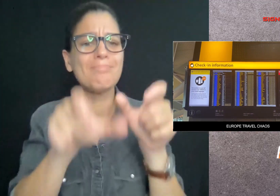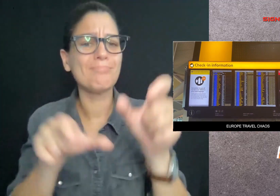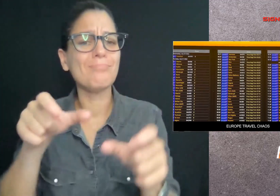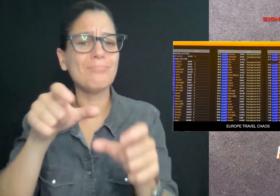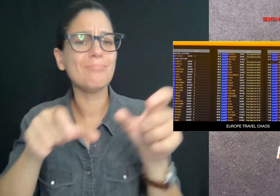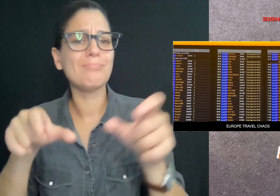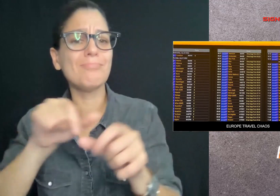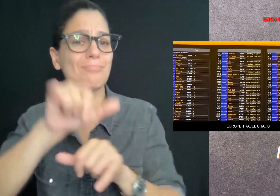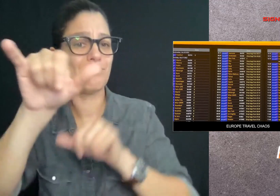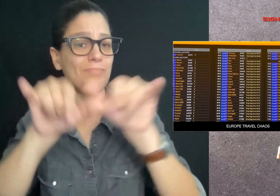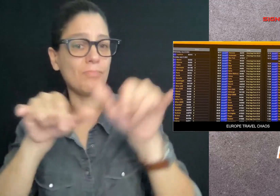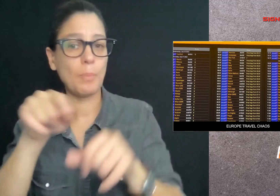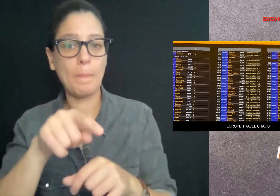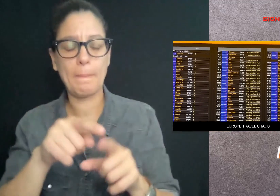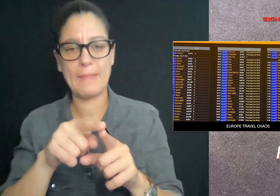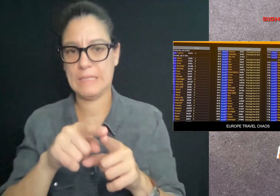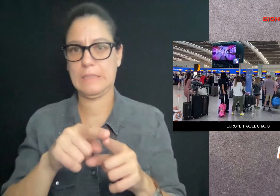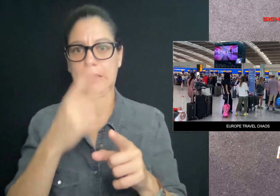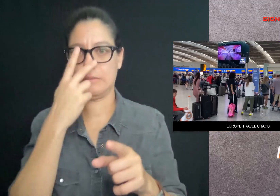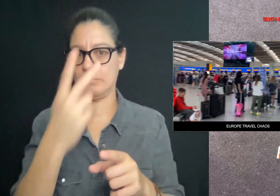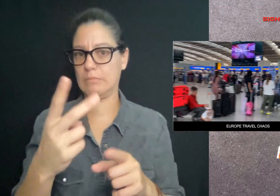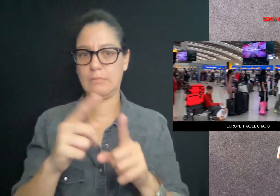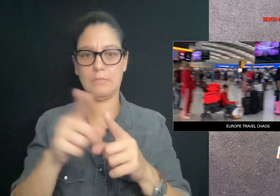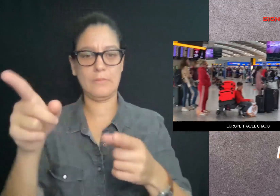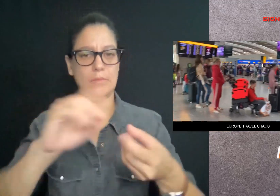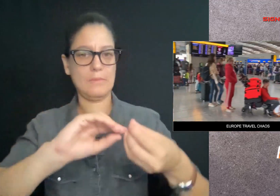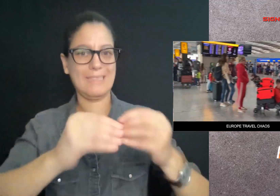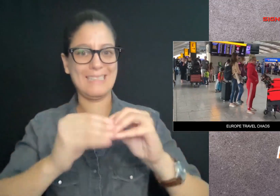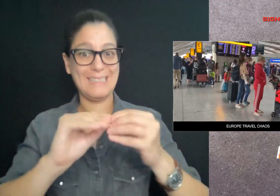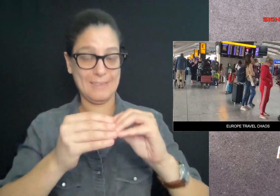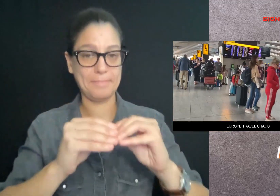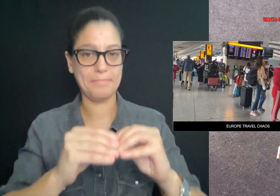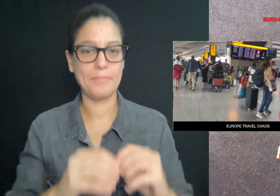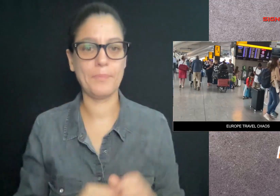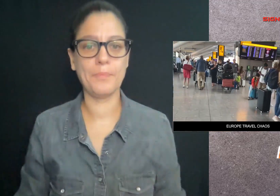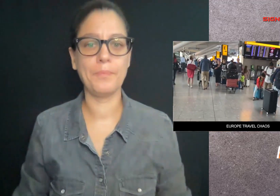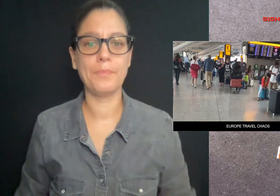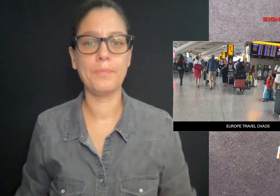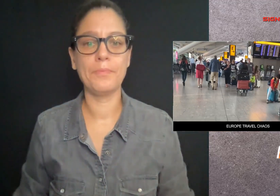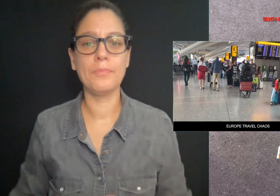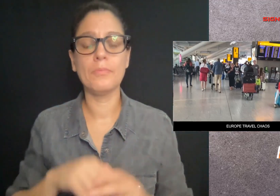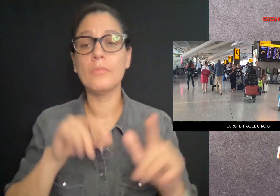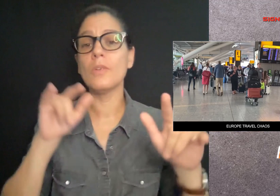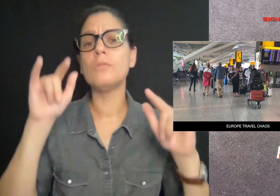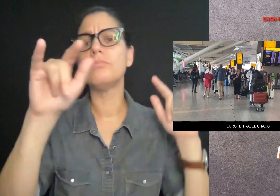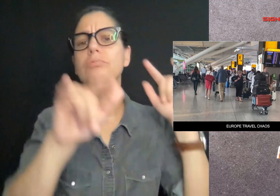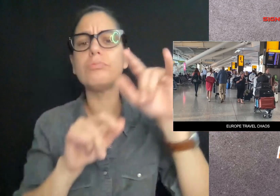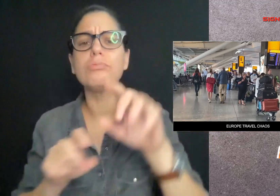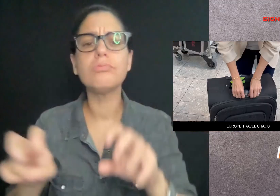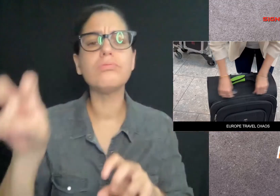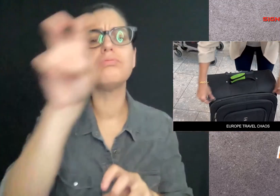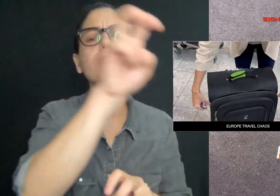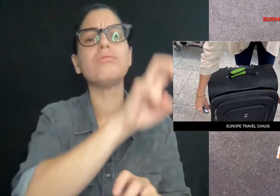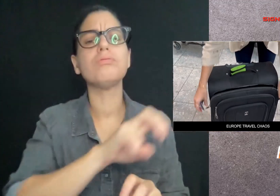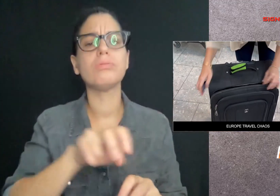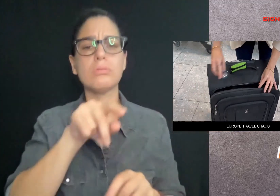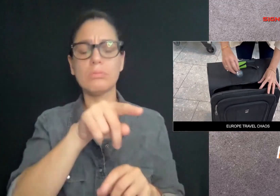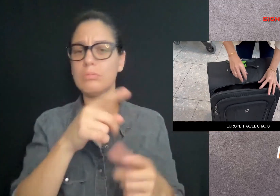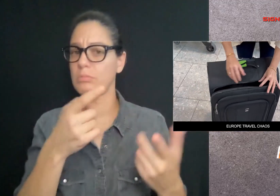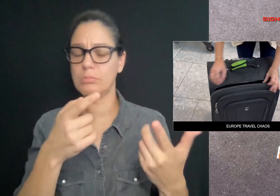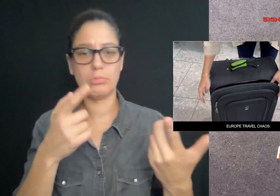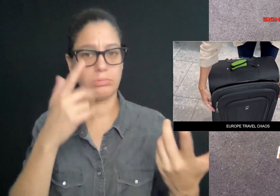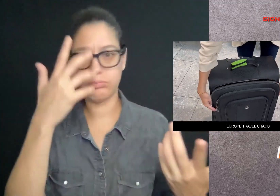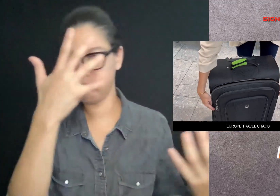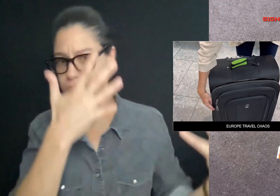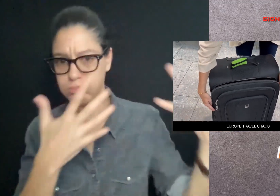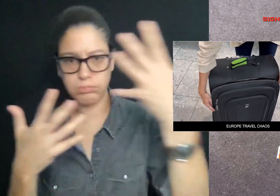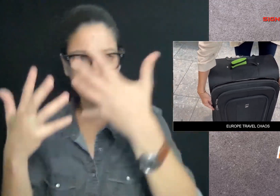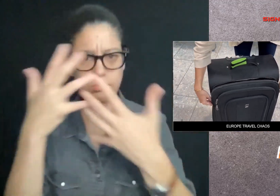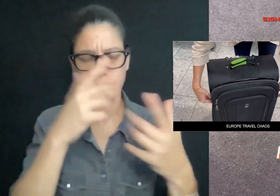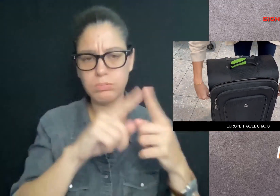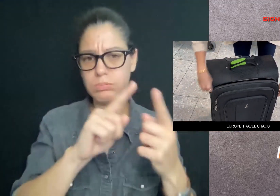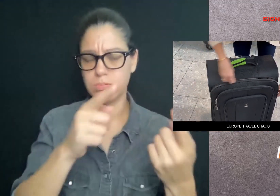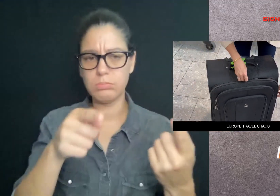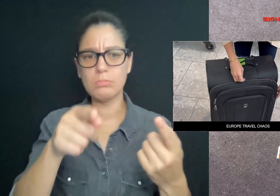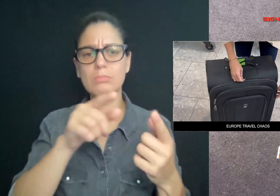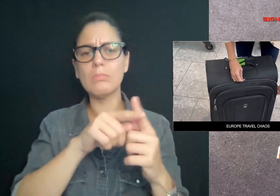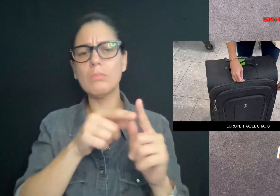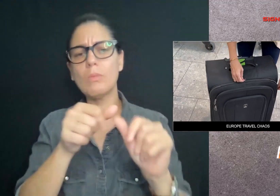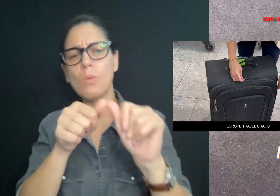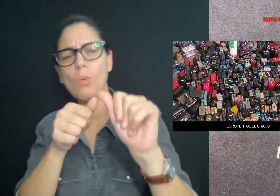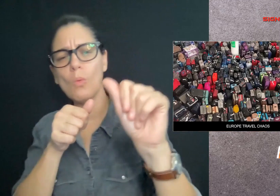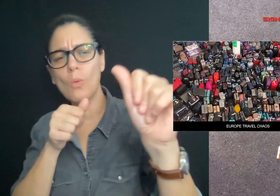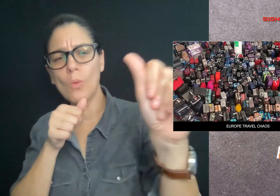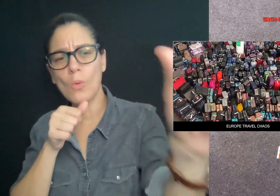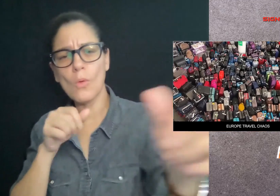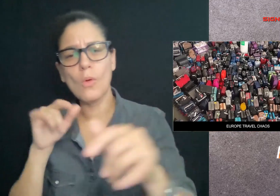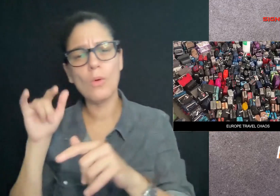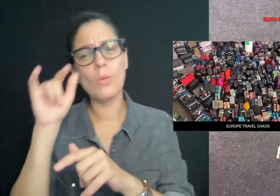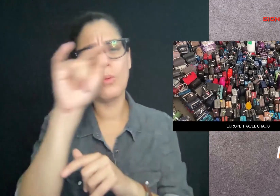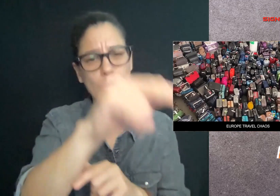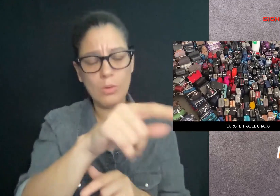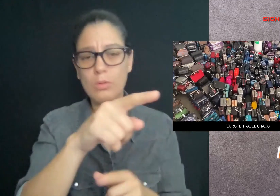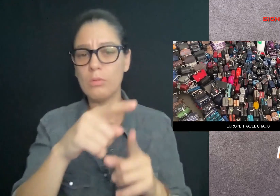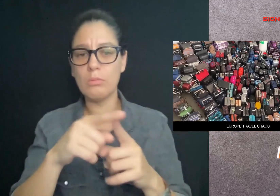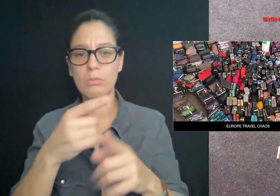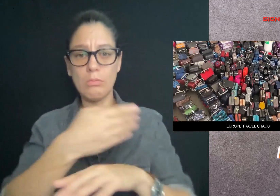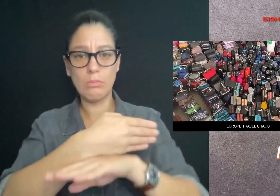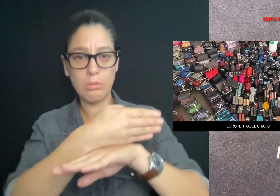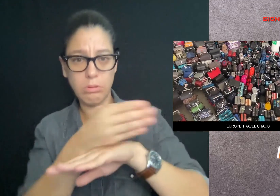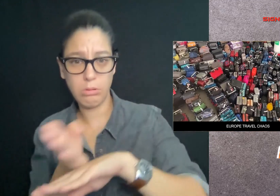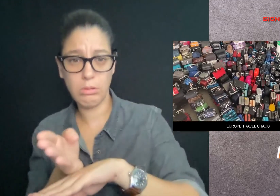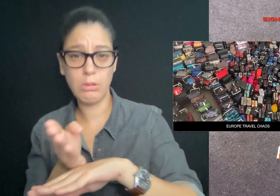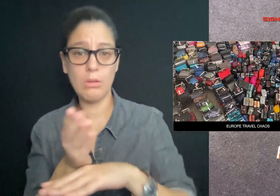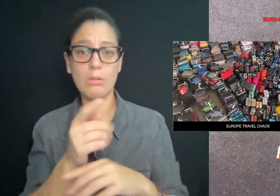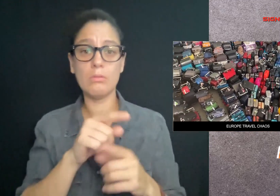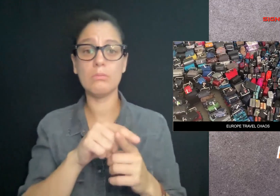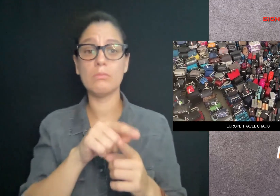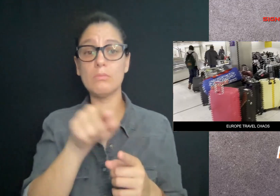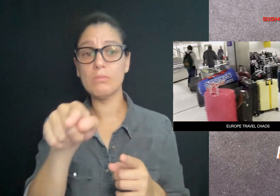or face consequences travelers are facing long lines flight delays